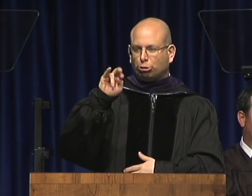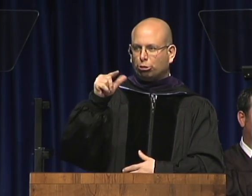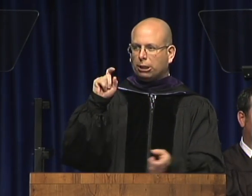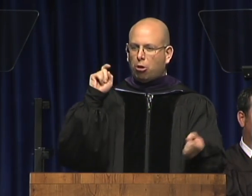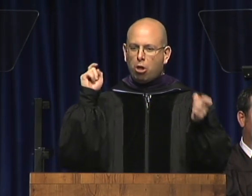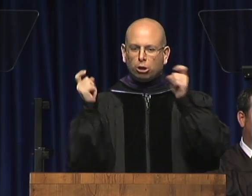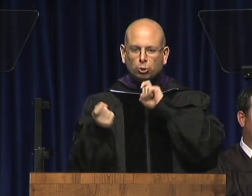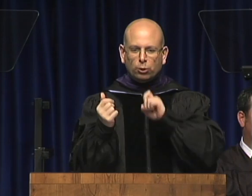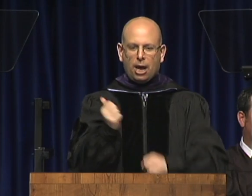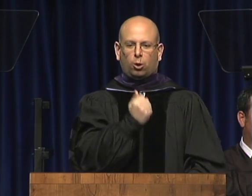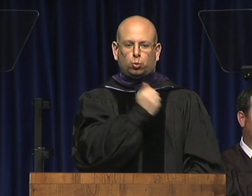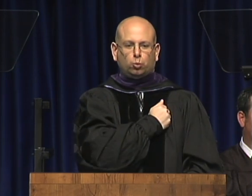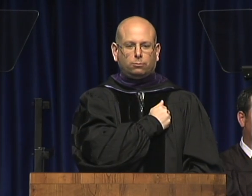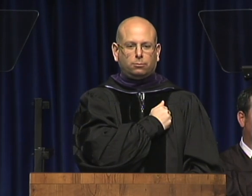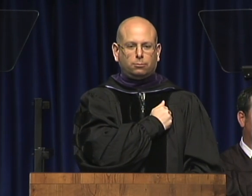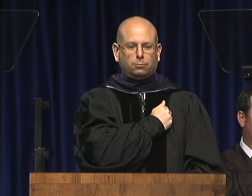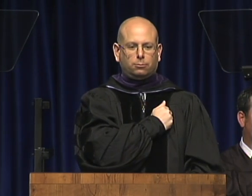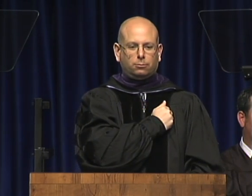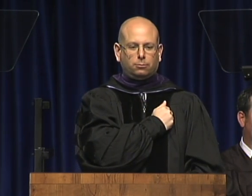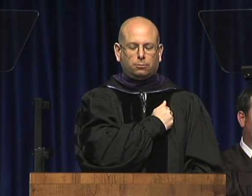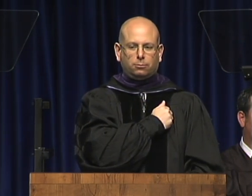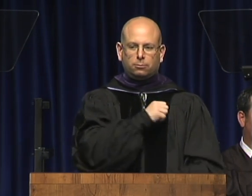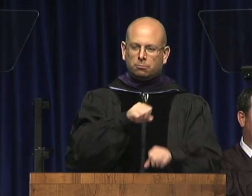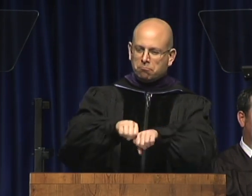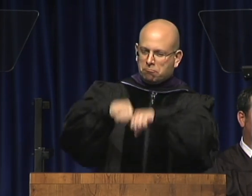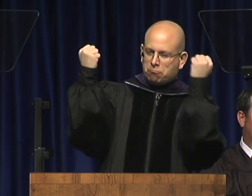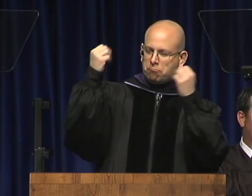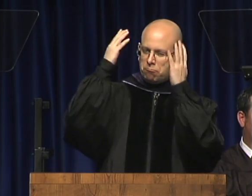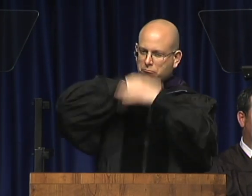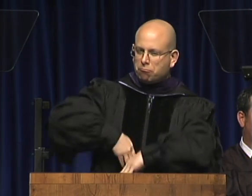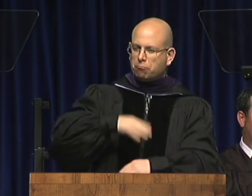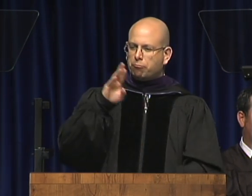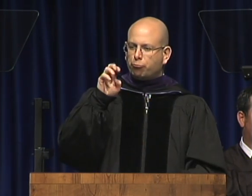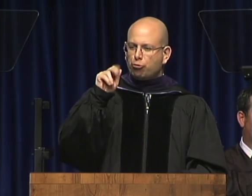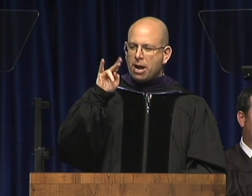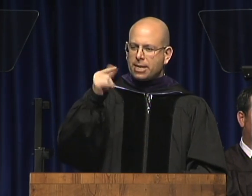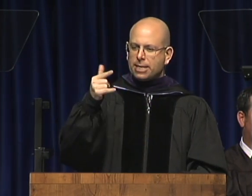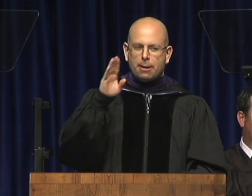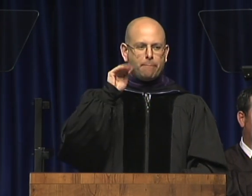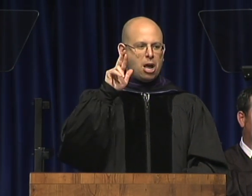for changing attitudes, breaking barriers,